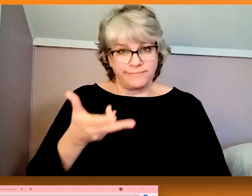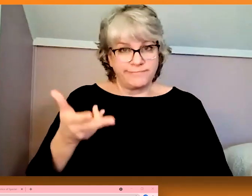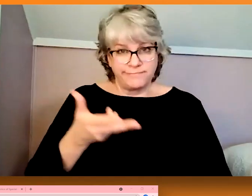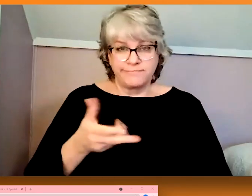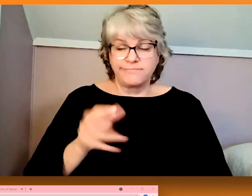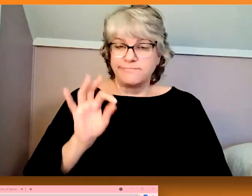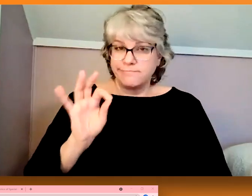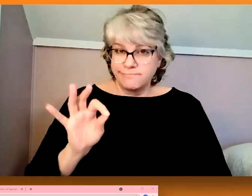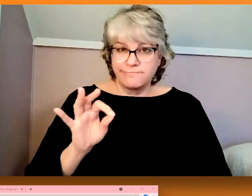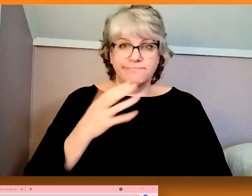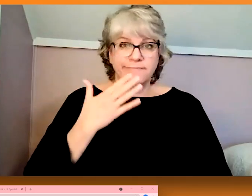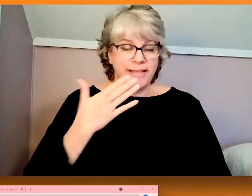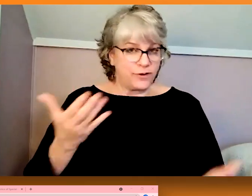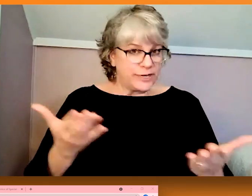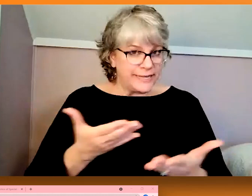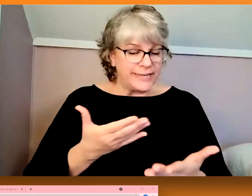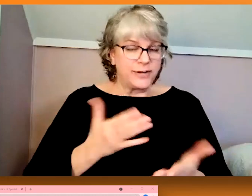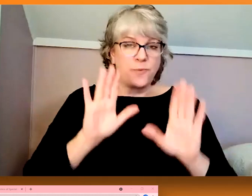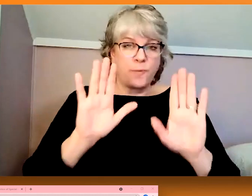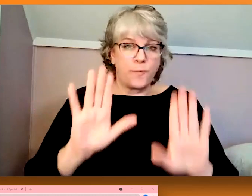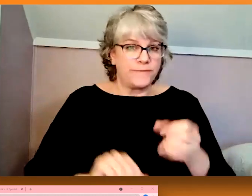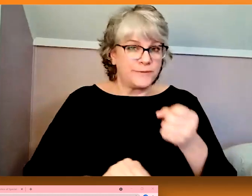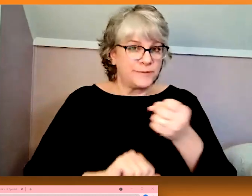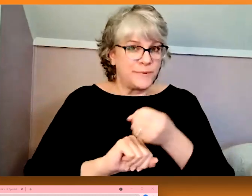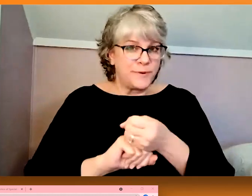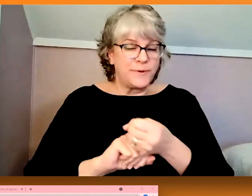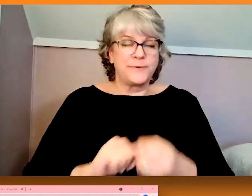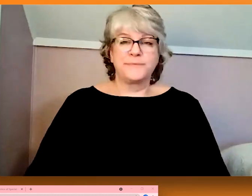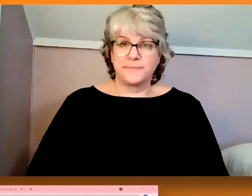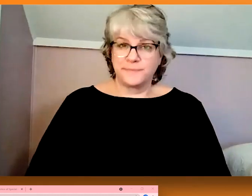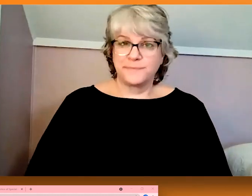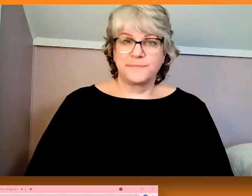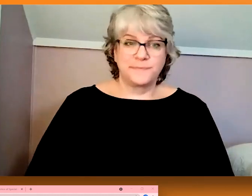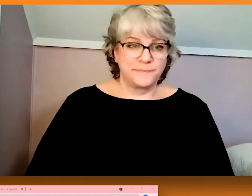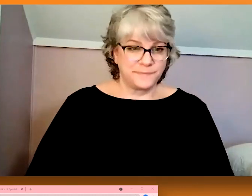Thank you so much for being here and doing such a wonderful job.